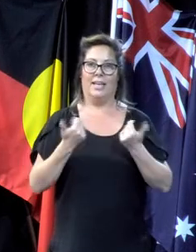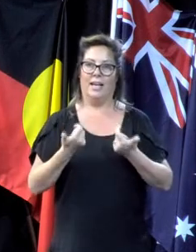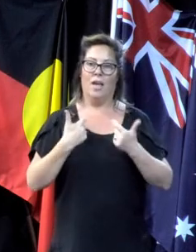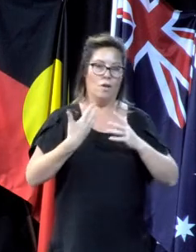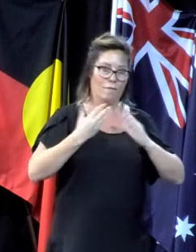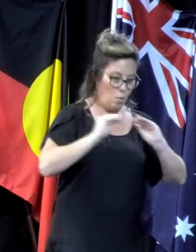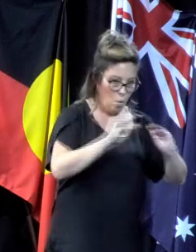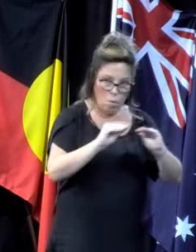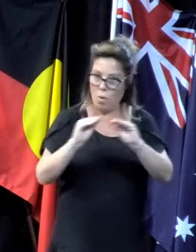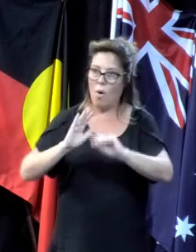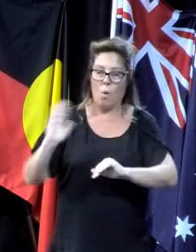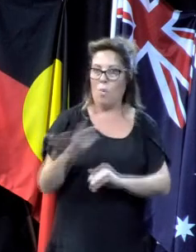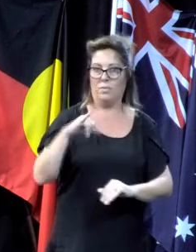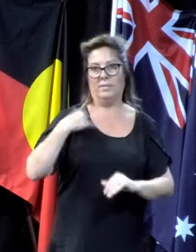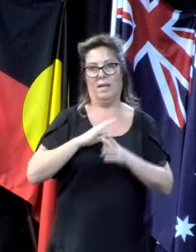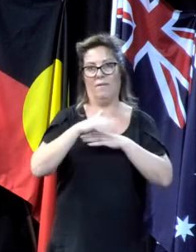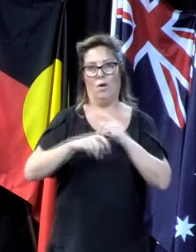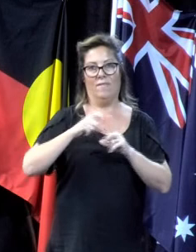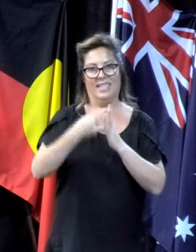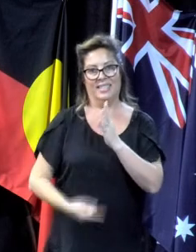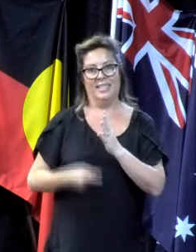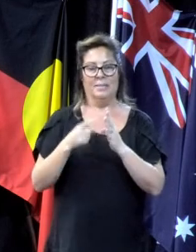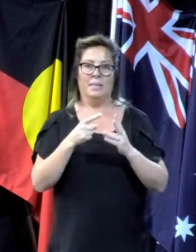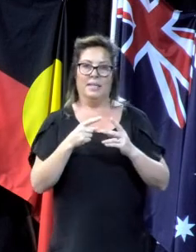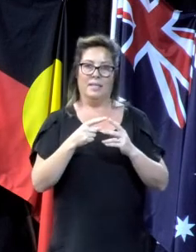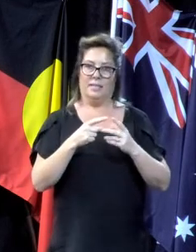Review of our staffing allocation to schools, resulting in an increased